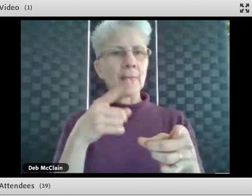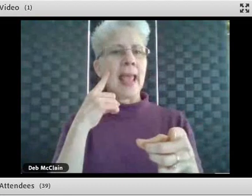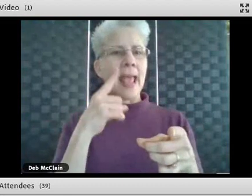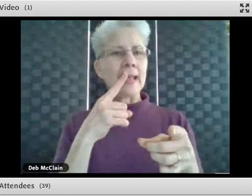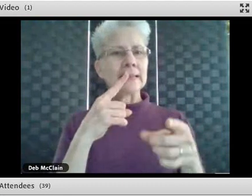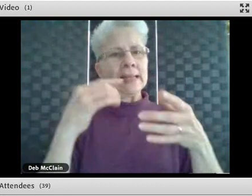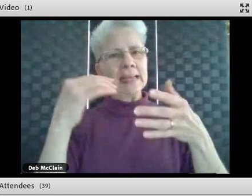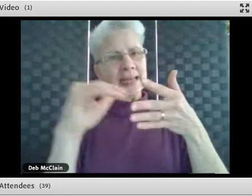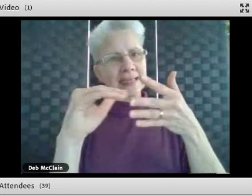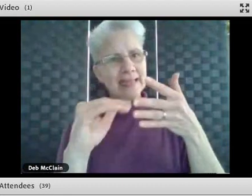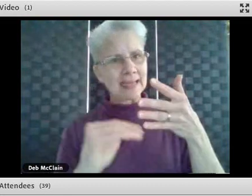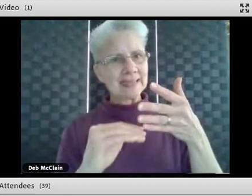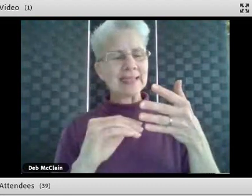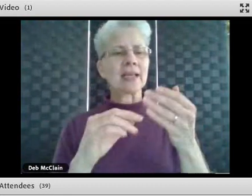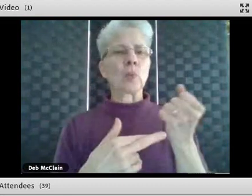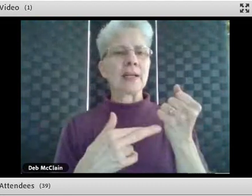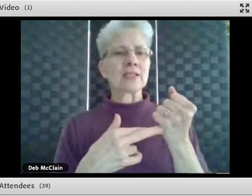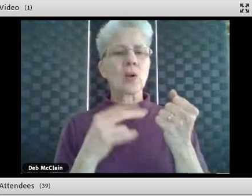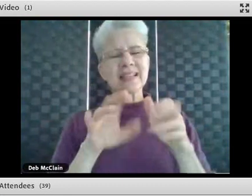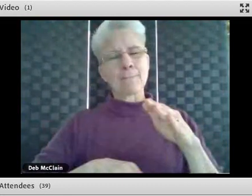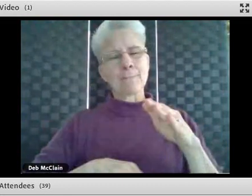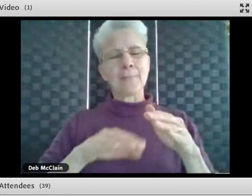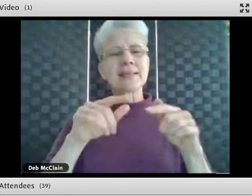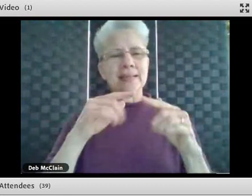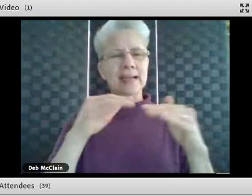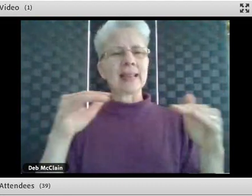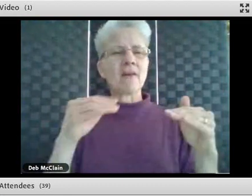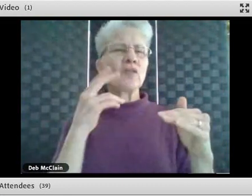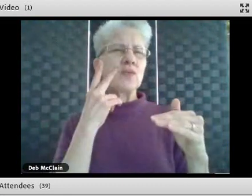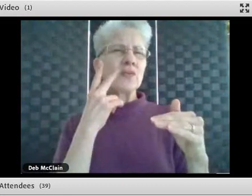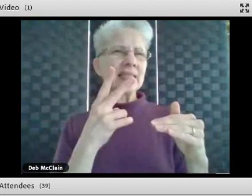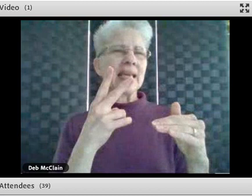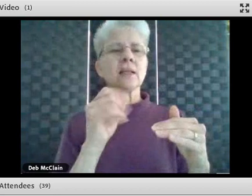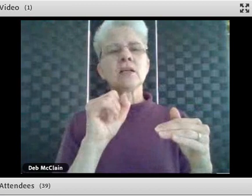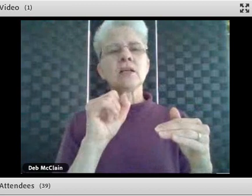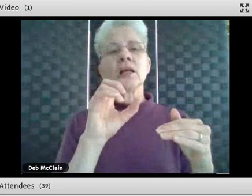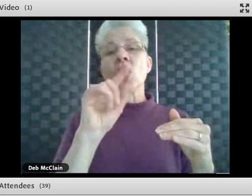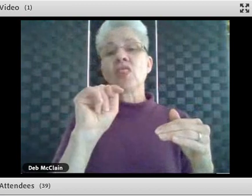So, that's what it is at the basic level. A thesaurus -- you may have seen the term thesaurus before,